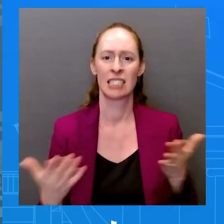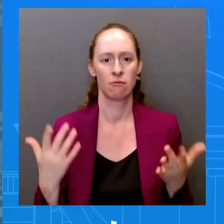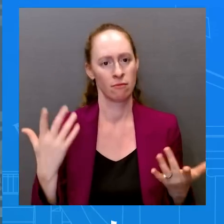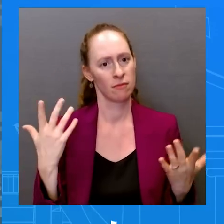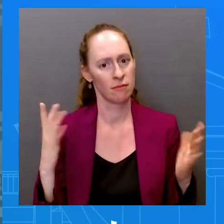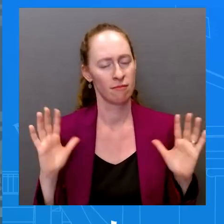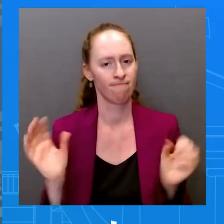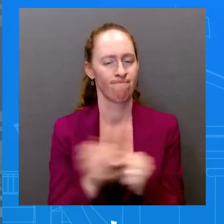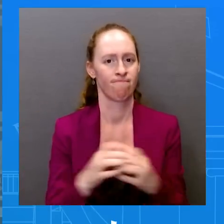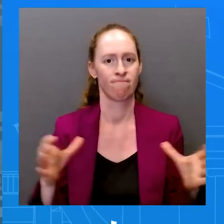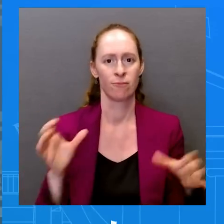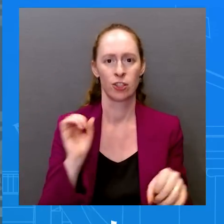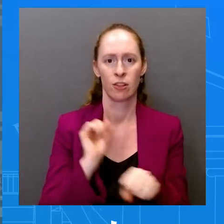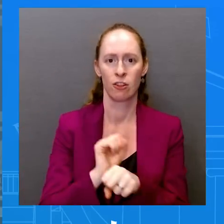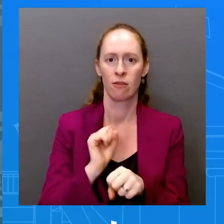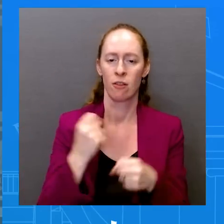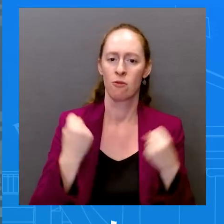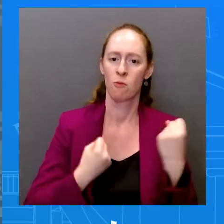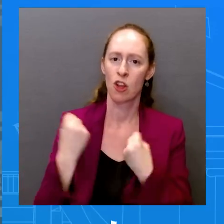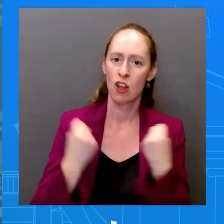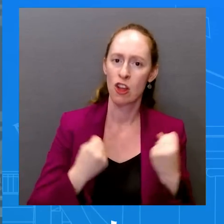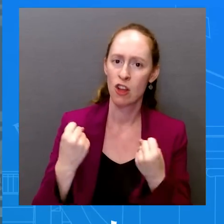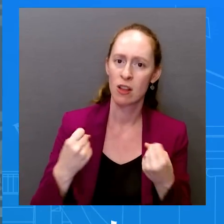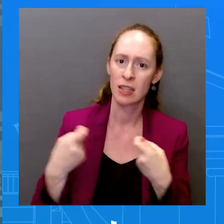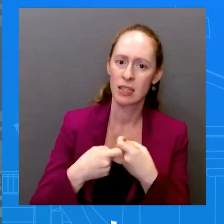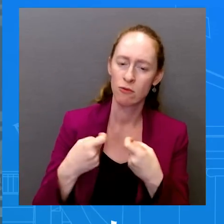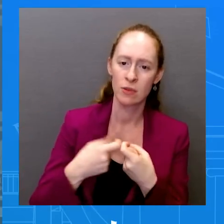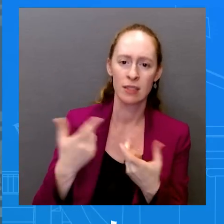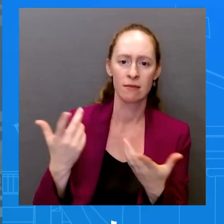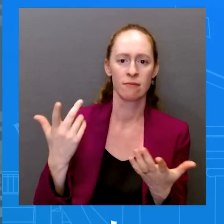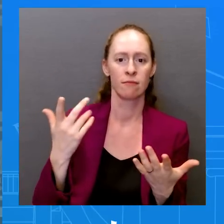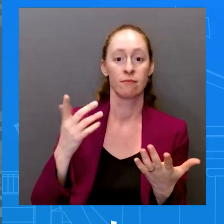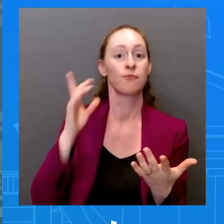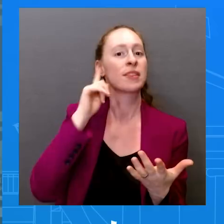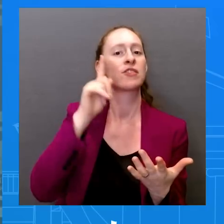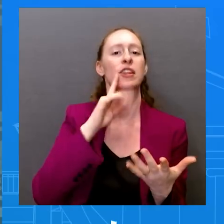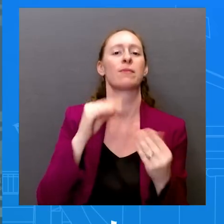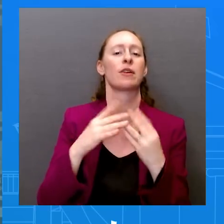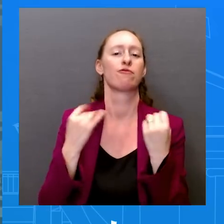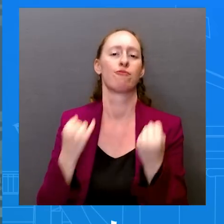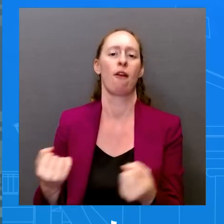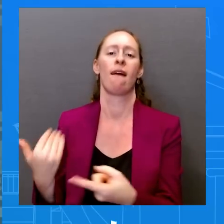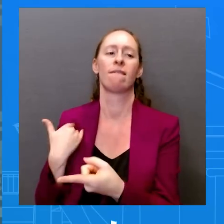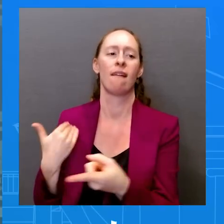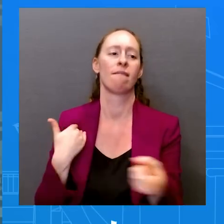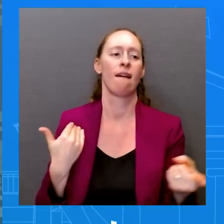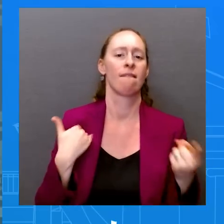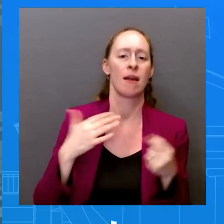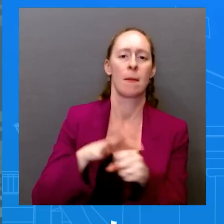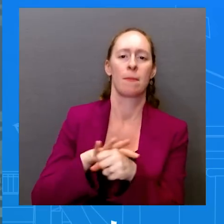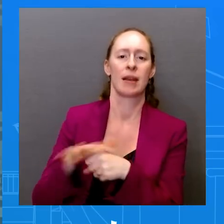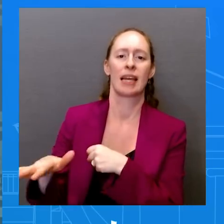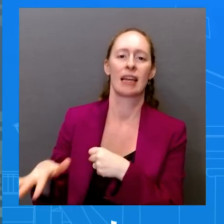And just weeks after President Biden signed the Inflation Reduction Act into law, major companies have already announced